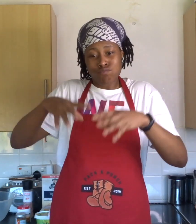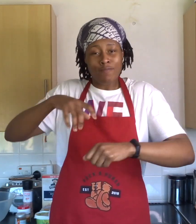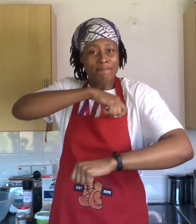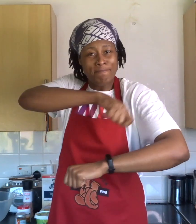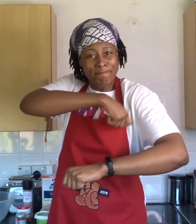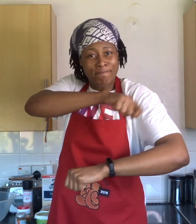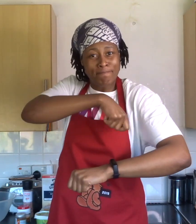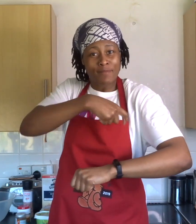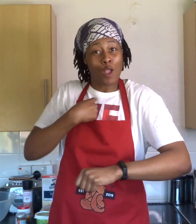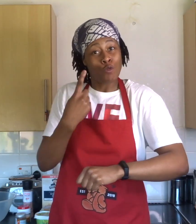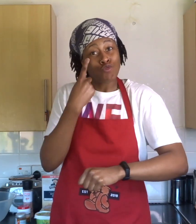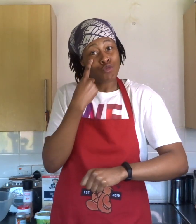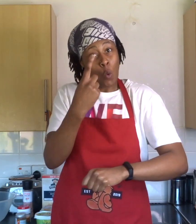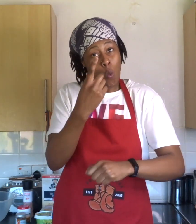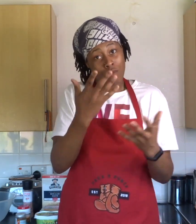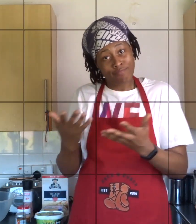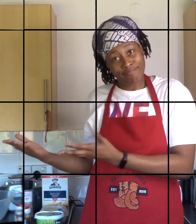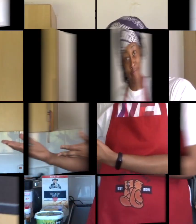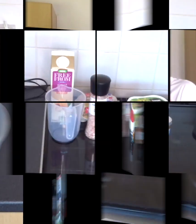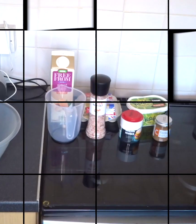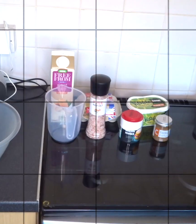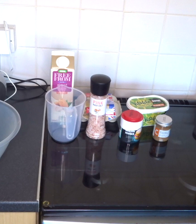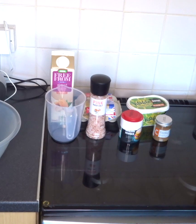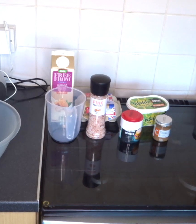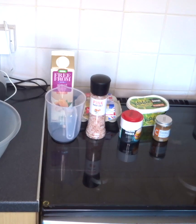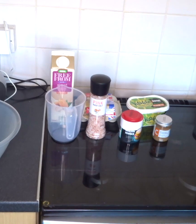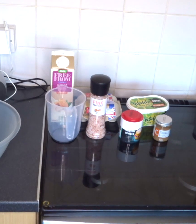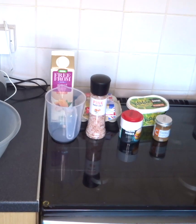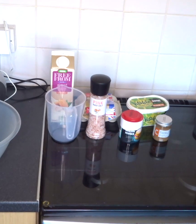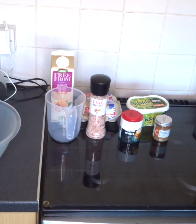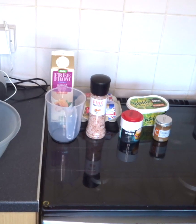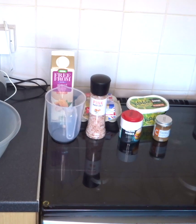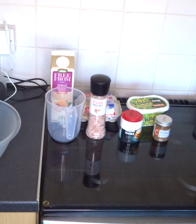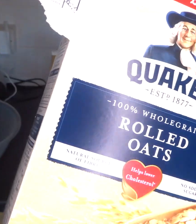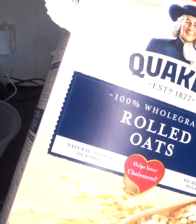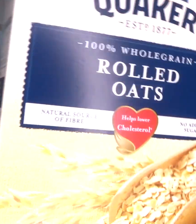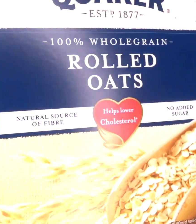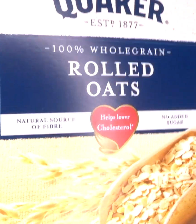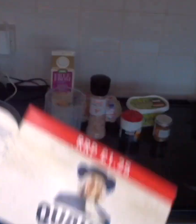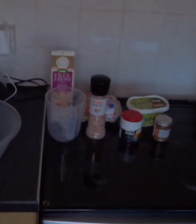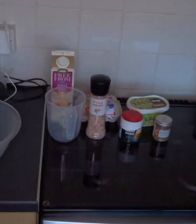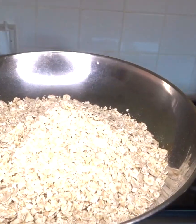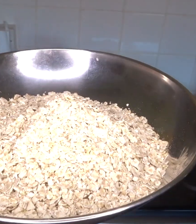ingredients I will be using today to make our pancakes and I will show you what they are.